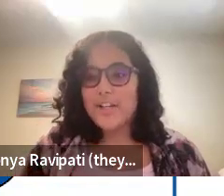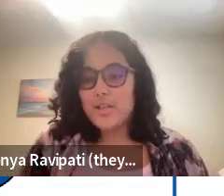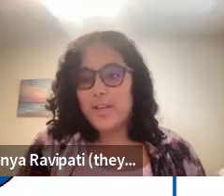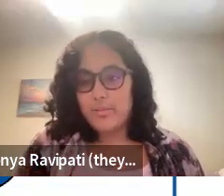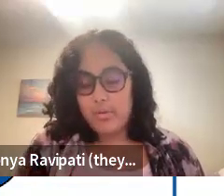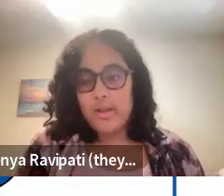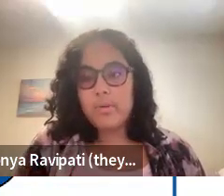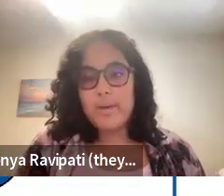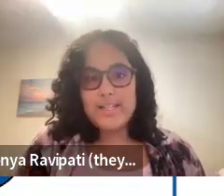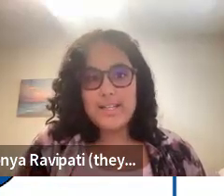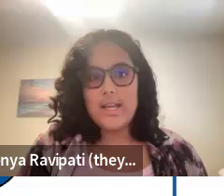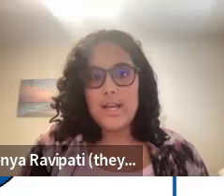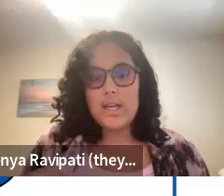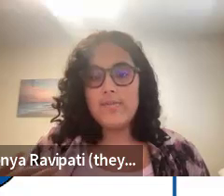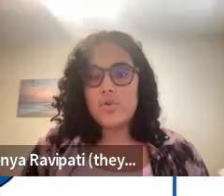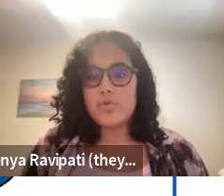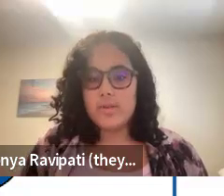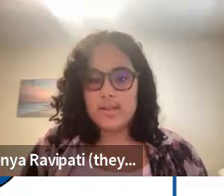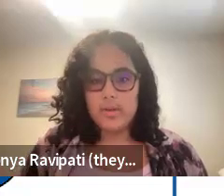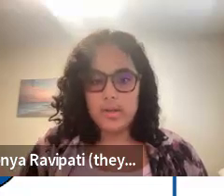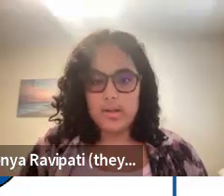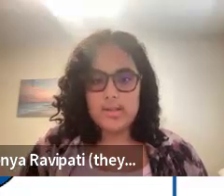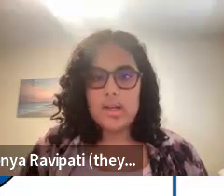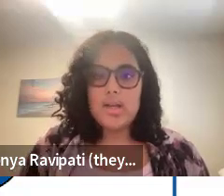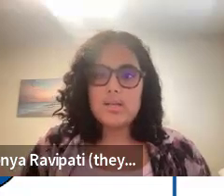actually not being implemented. And individuals with disabilities